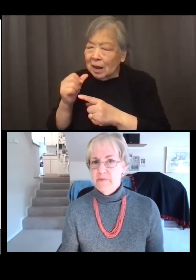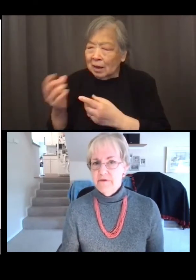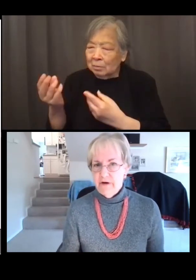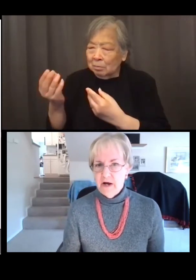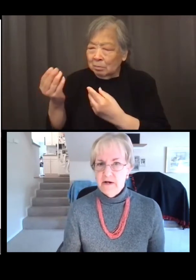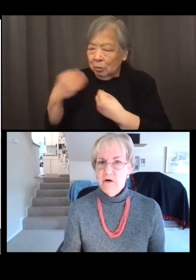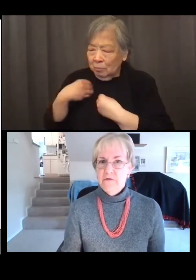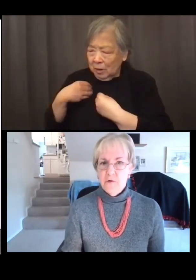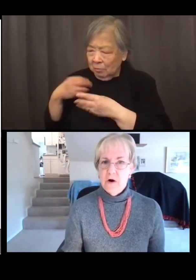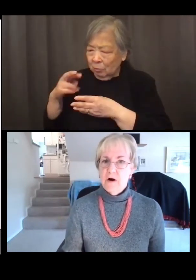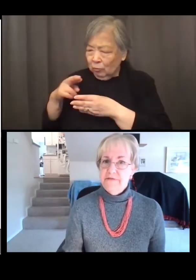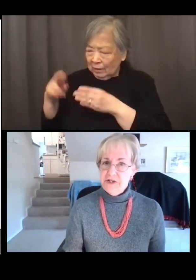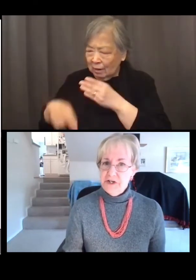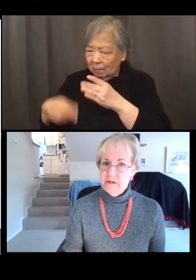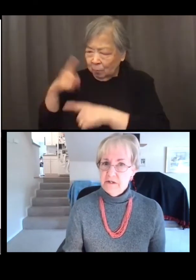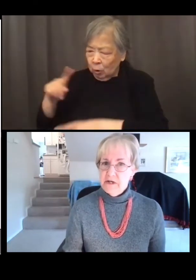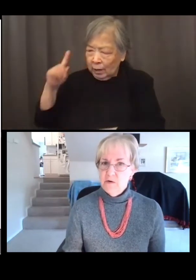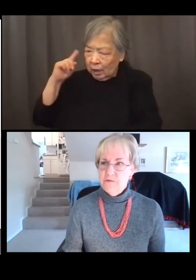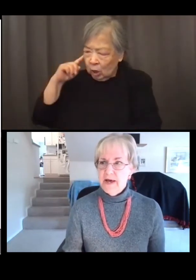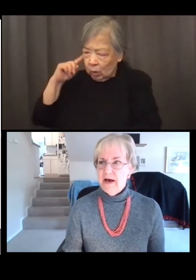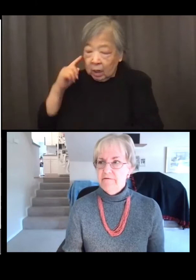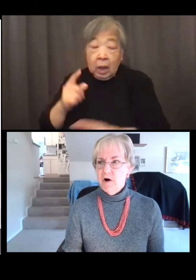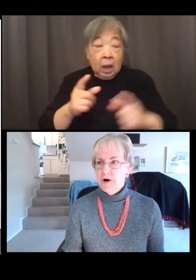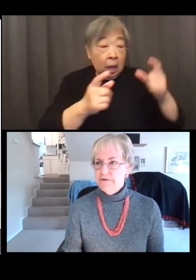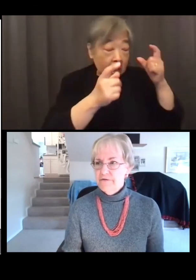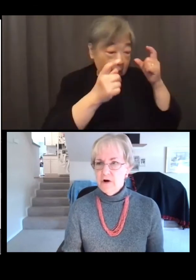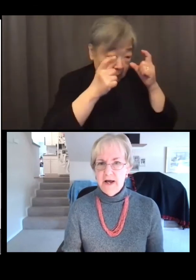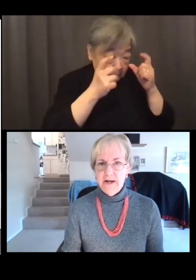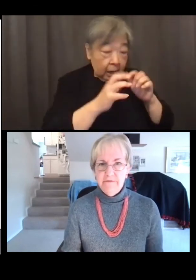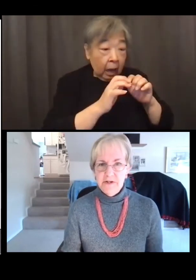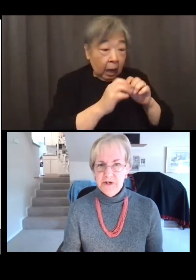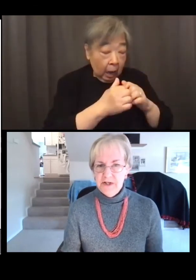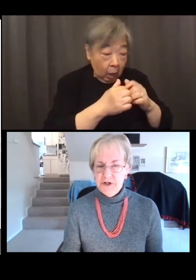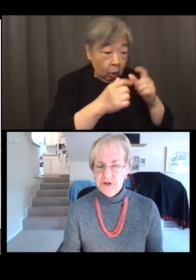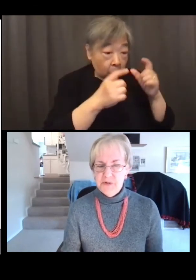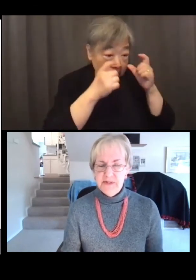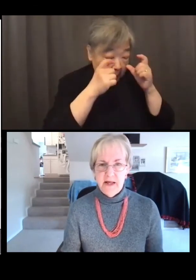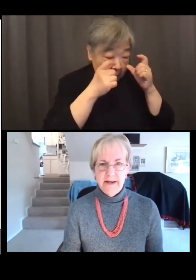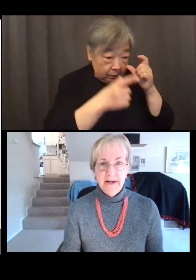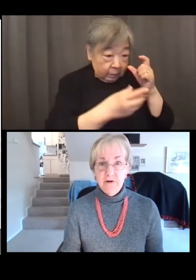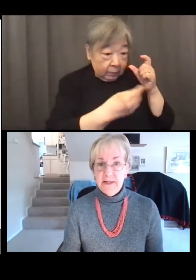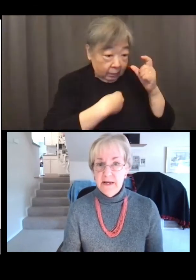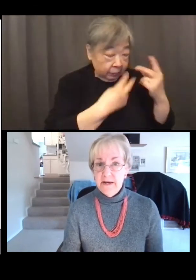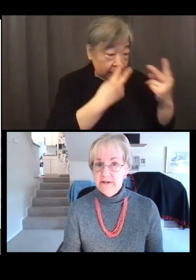provide for our vision So, if we have garden variety vision issues like nearsightedness